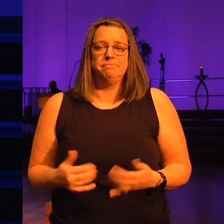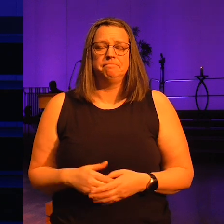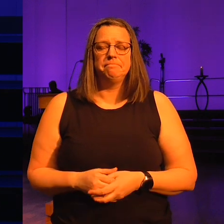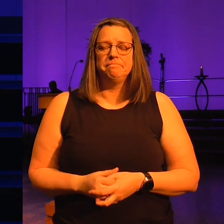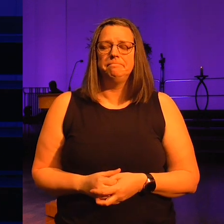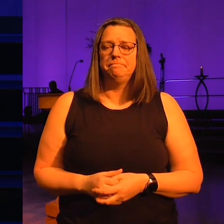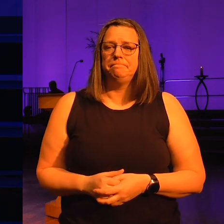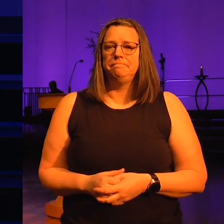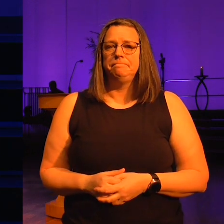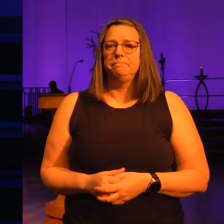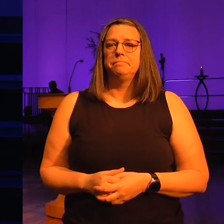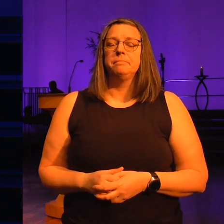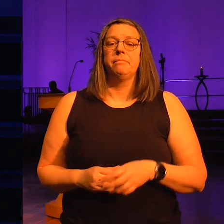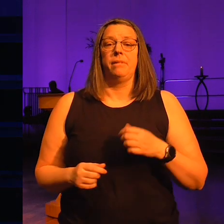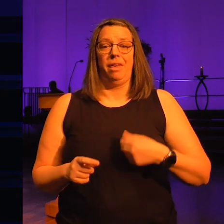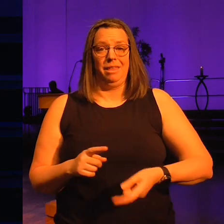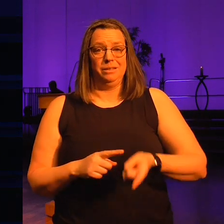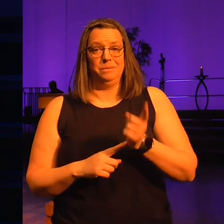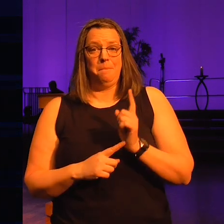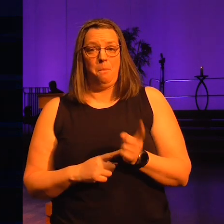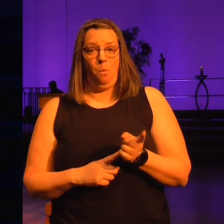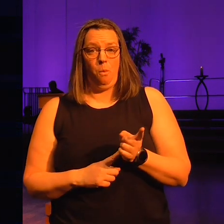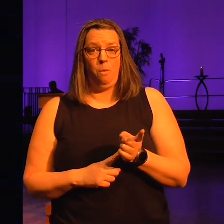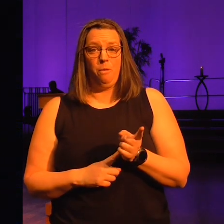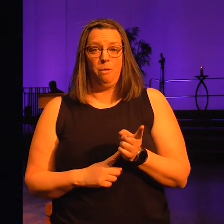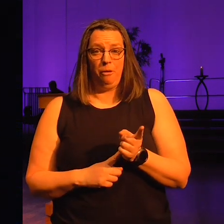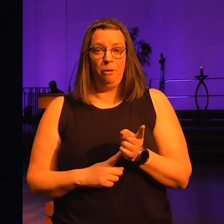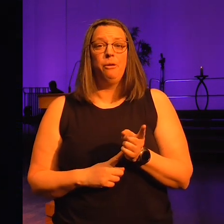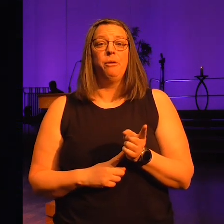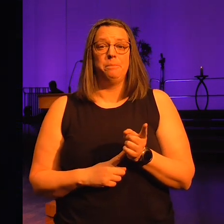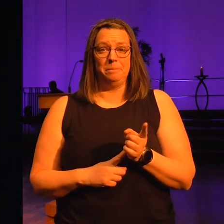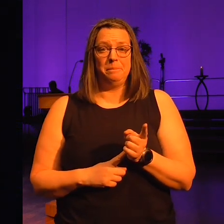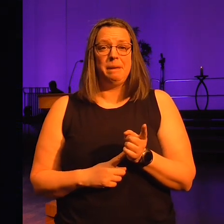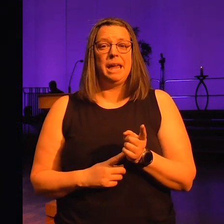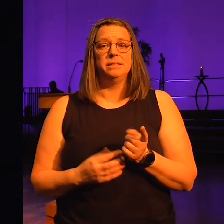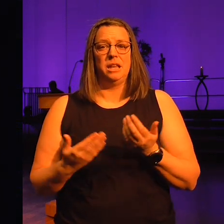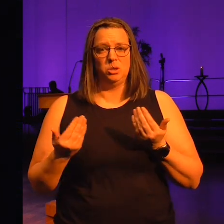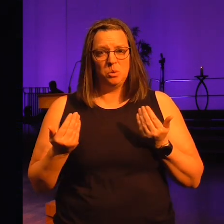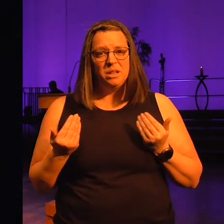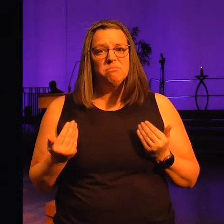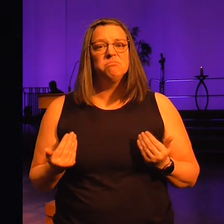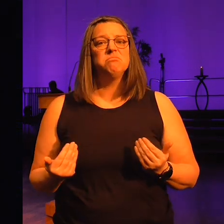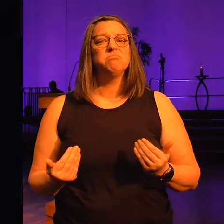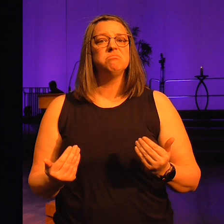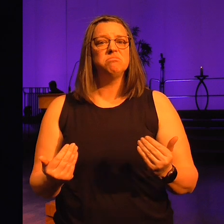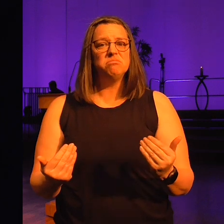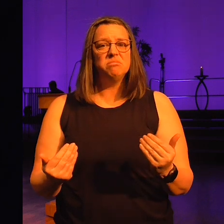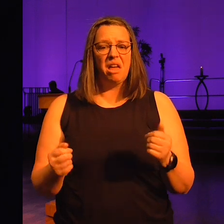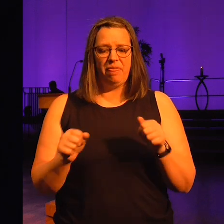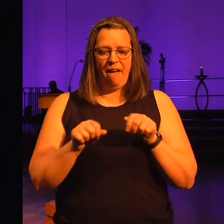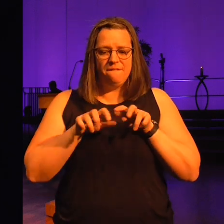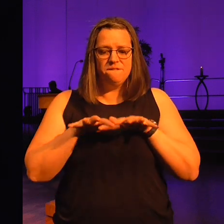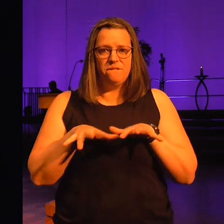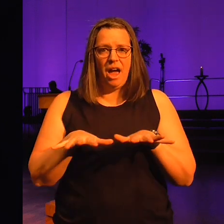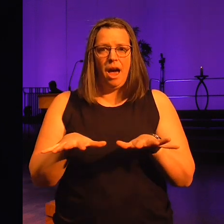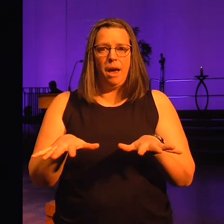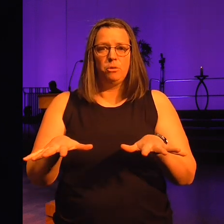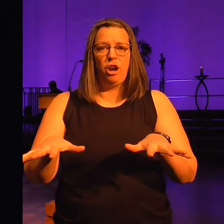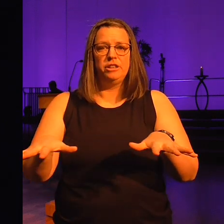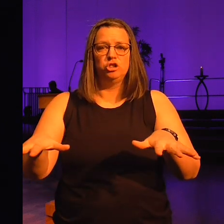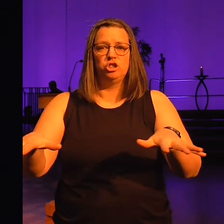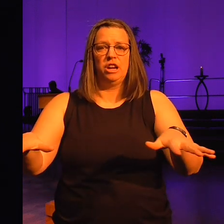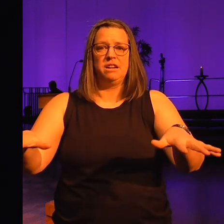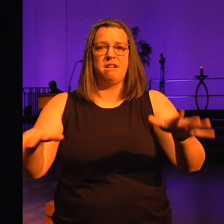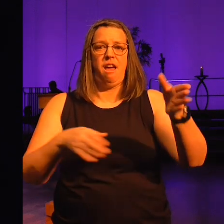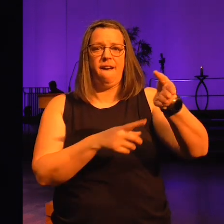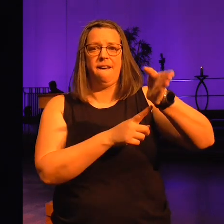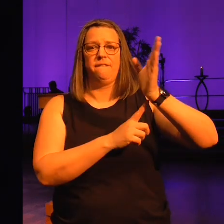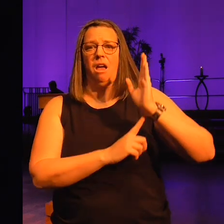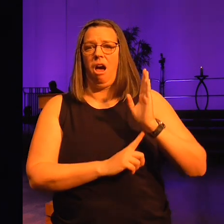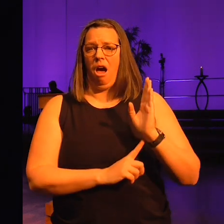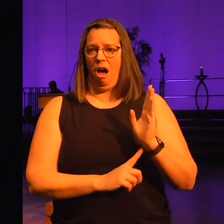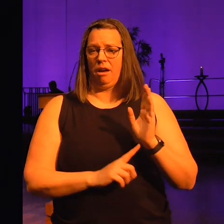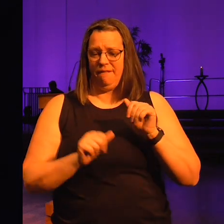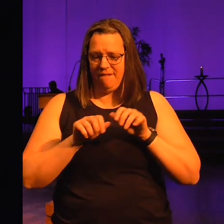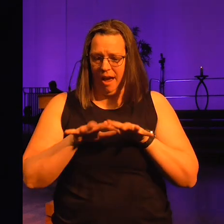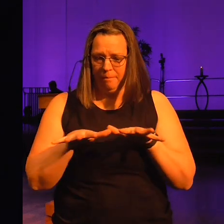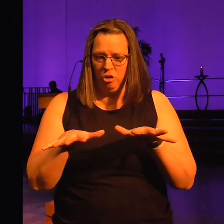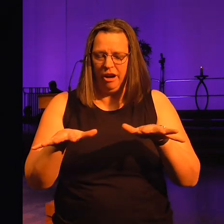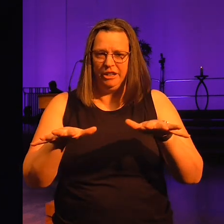and in this moment as we deepen into that vibration of God that vibration of spirit I know